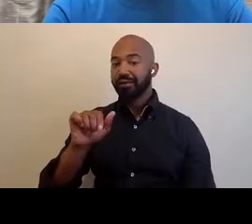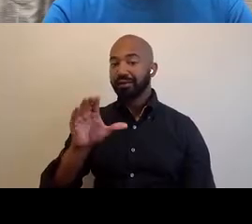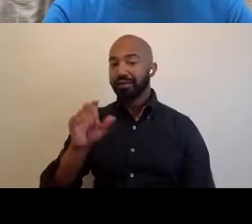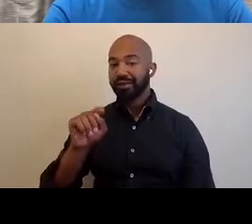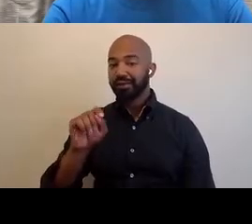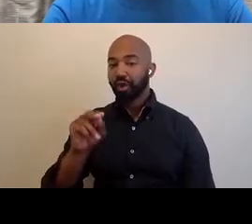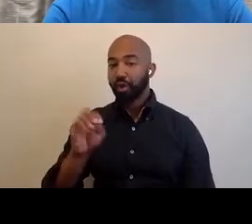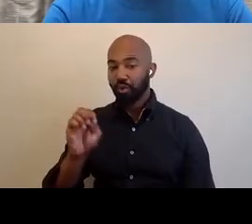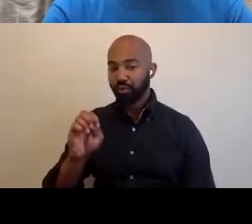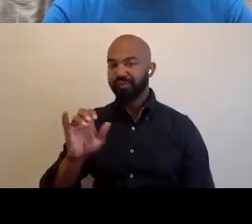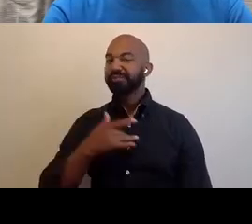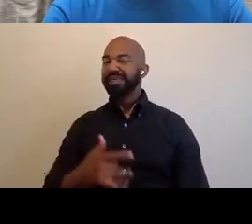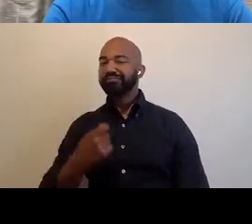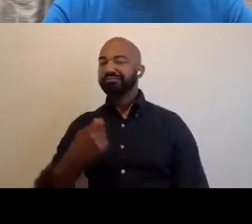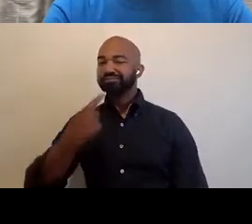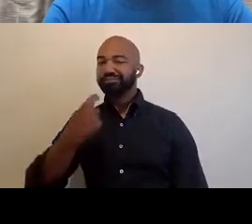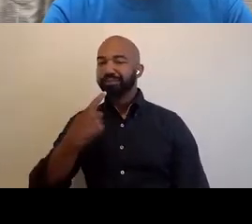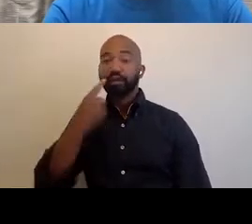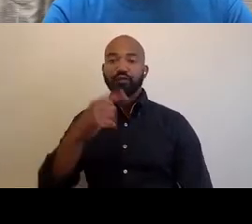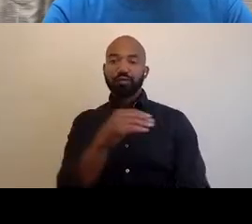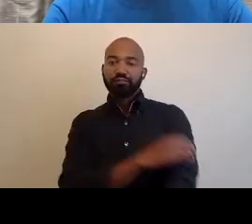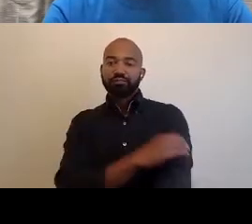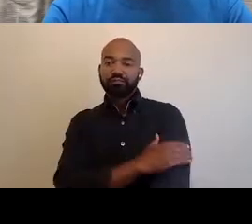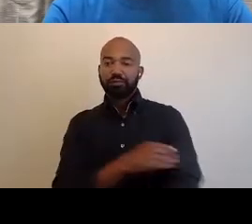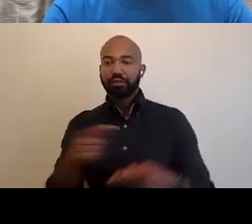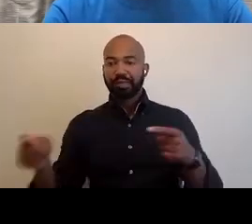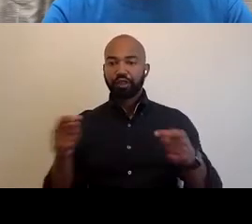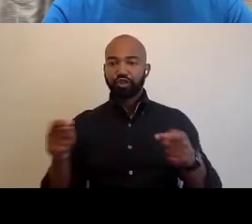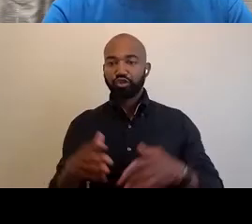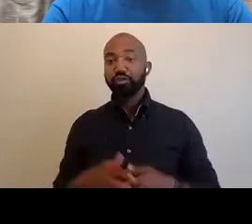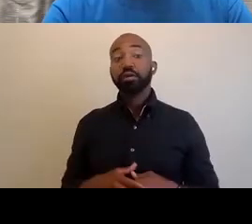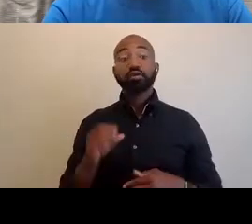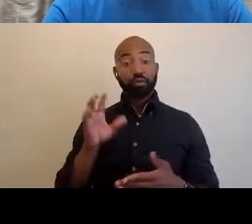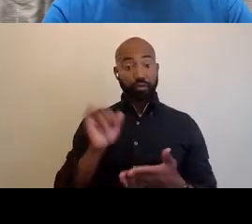for blood pressure management. So this medication can affect your blood pressure.